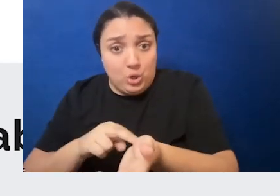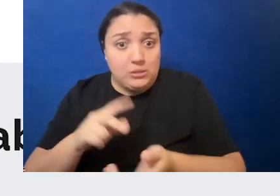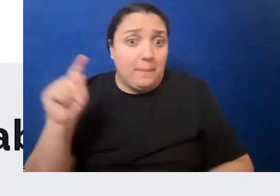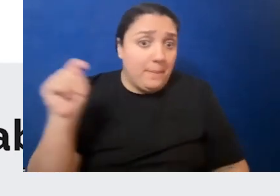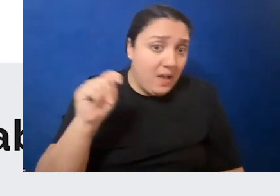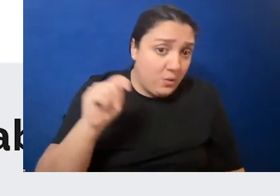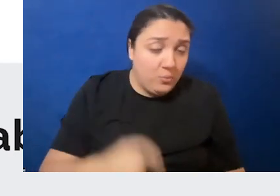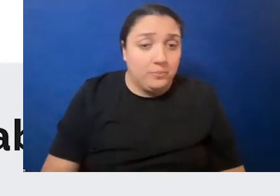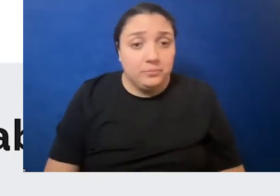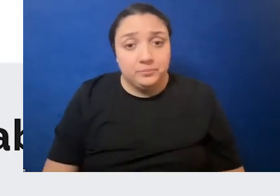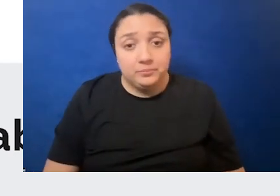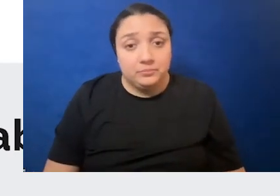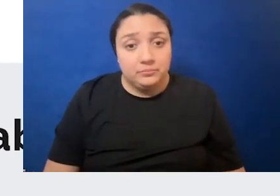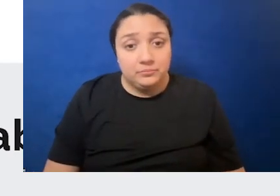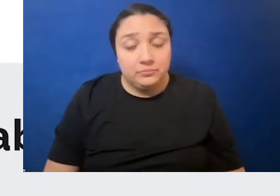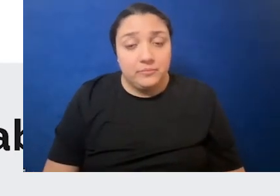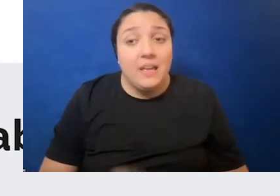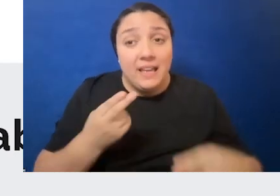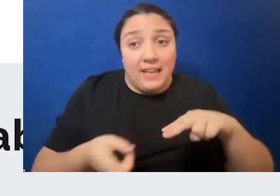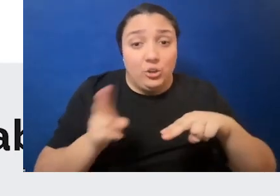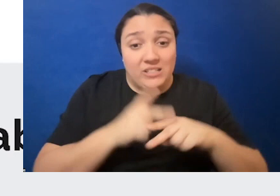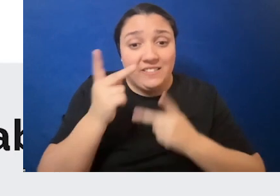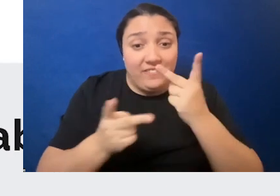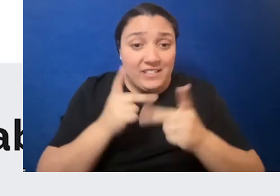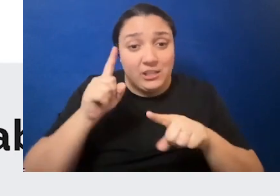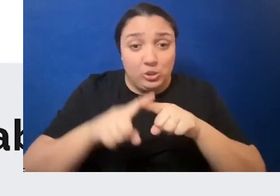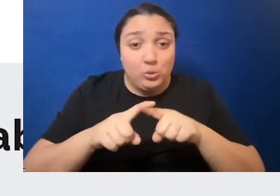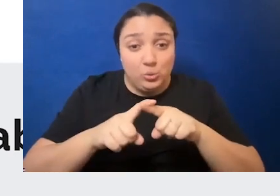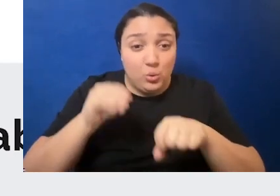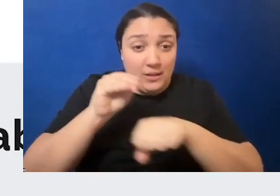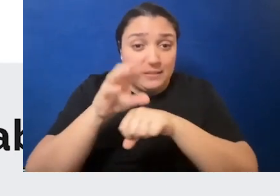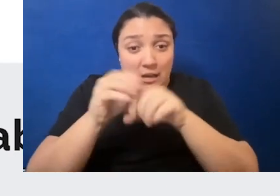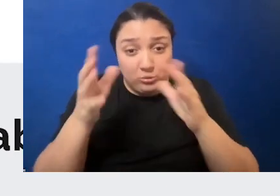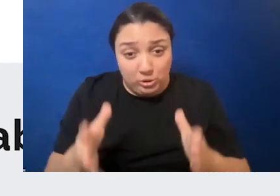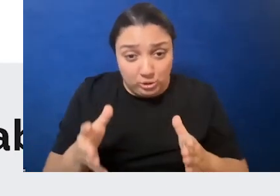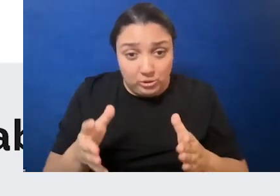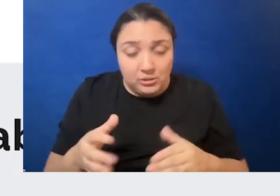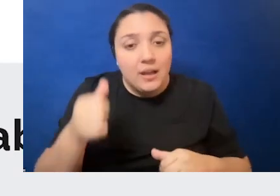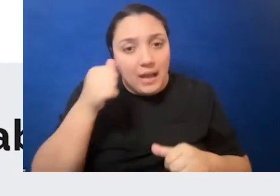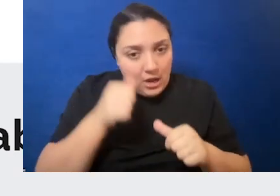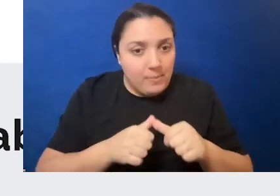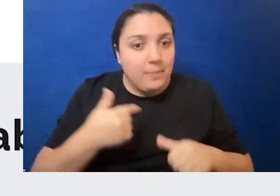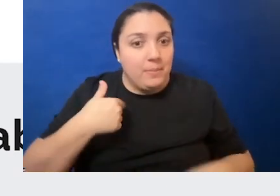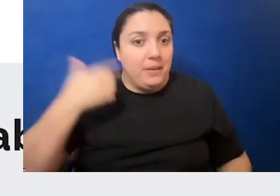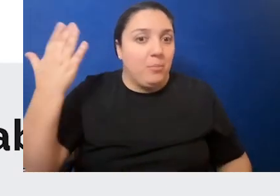AND THEY WANT GO TO THE NURSE OR THE BATHROOM. WE SEE A LOT OF VISITS TO THE